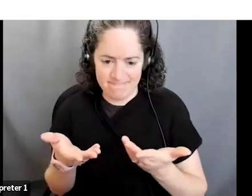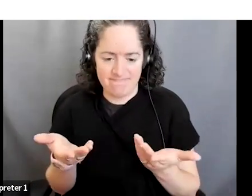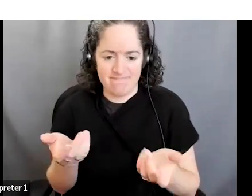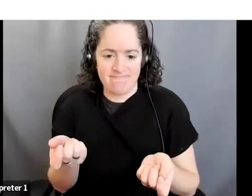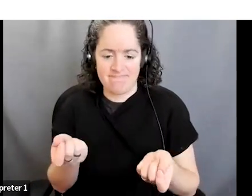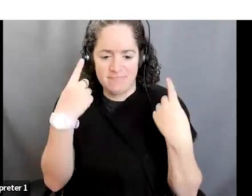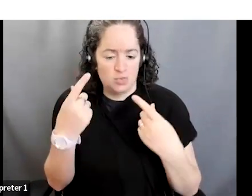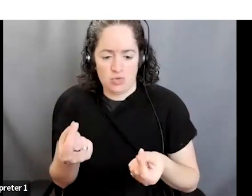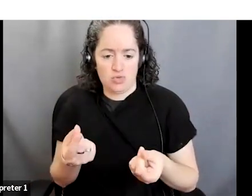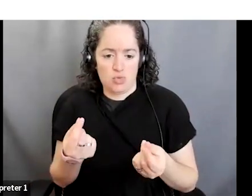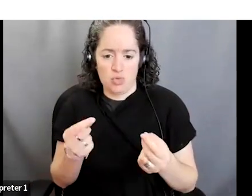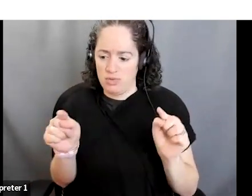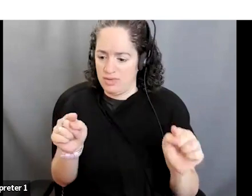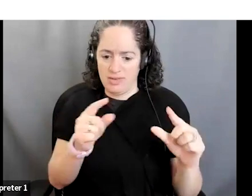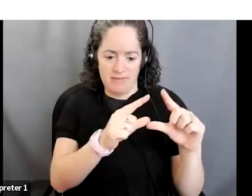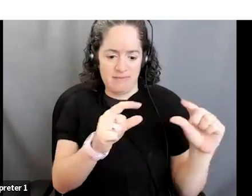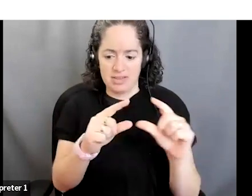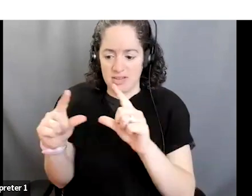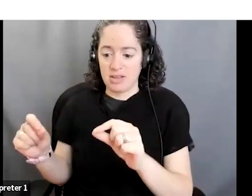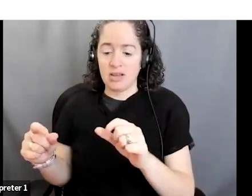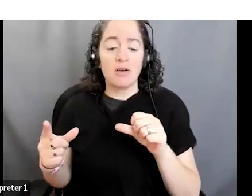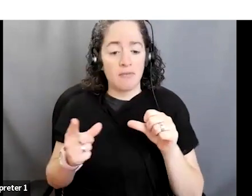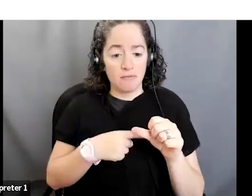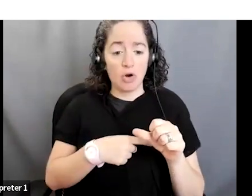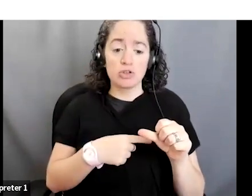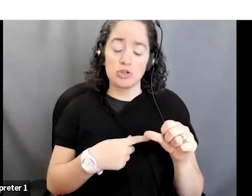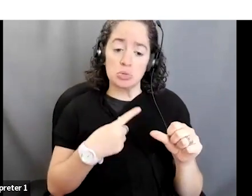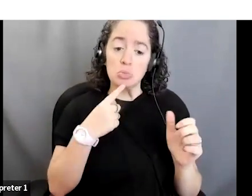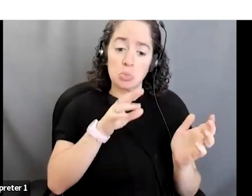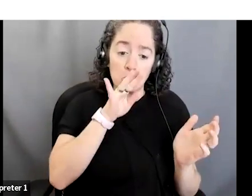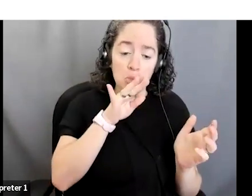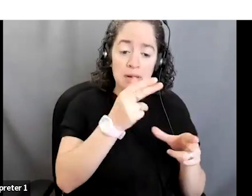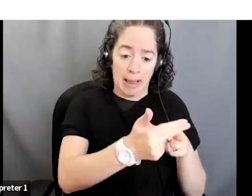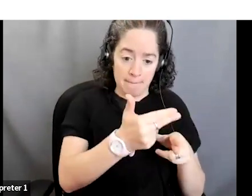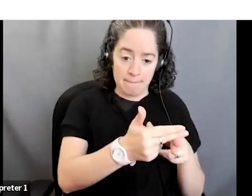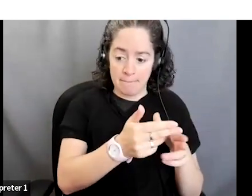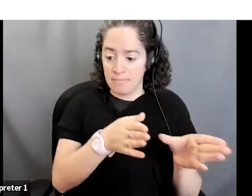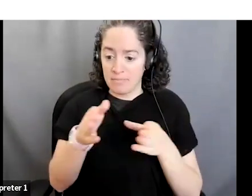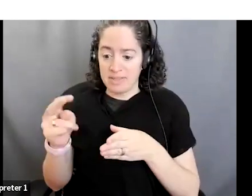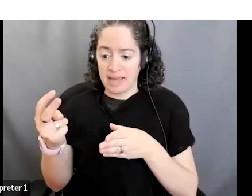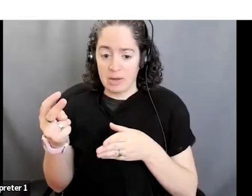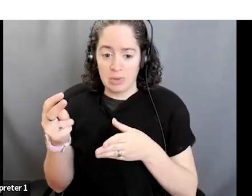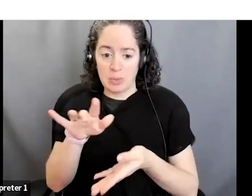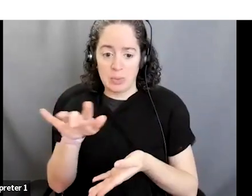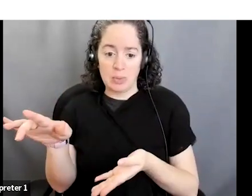The first one, field read off the word name. The second field read off nothing. I think it said edit.